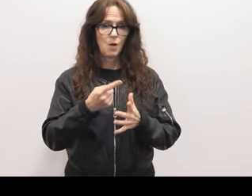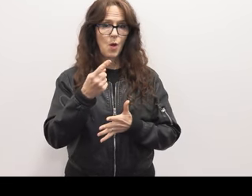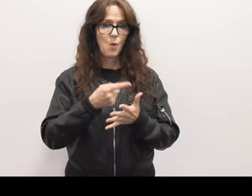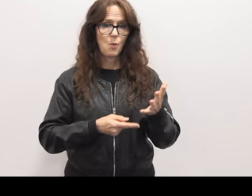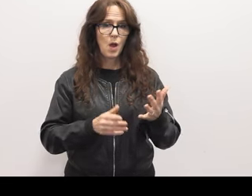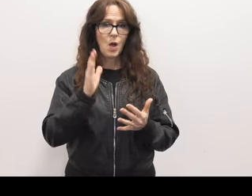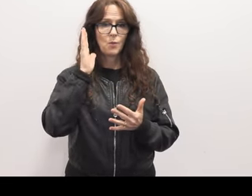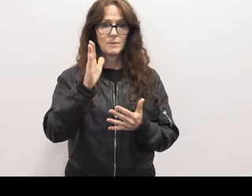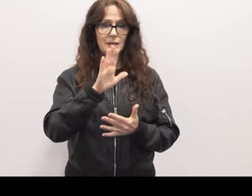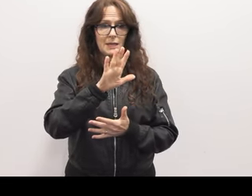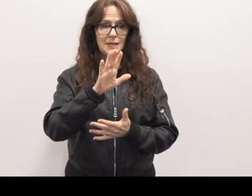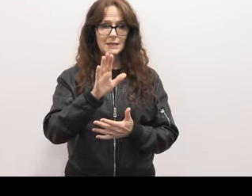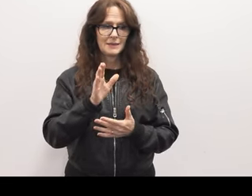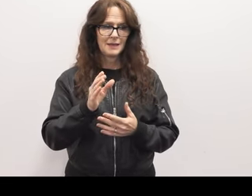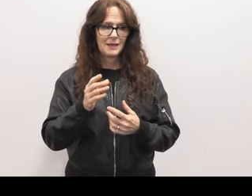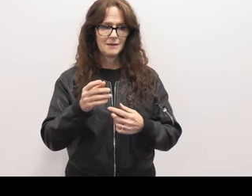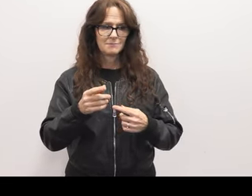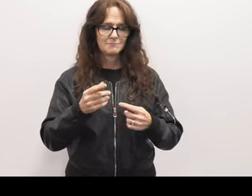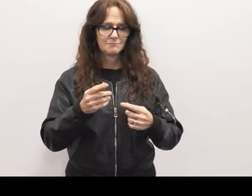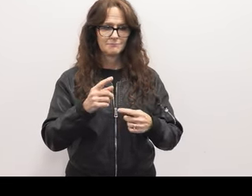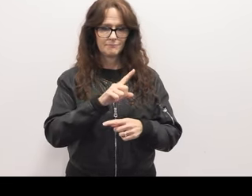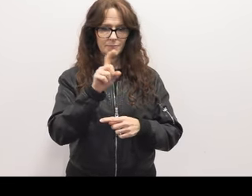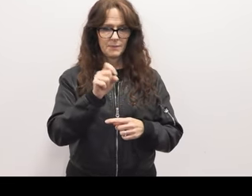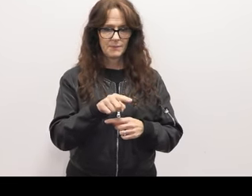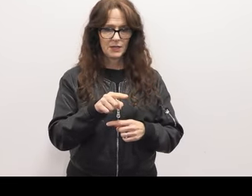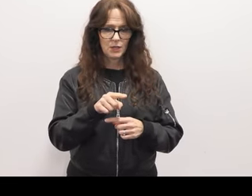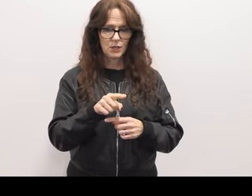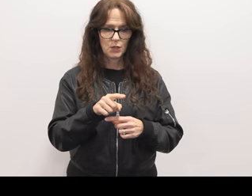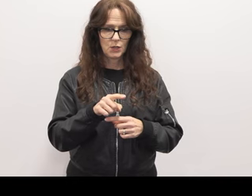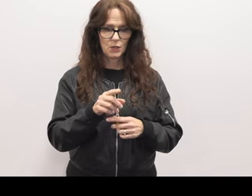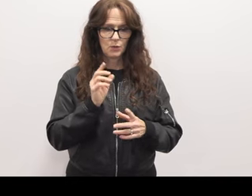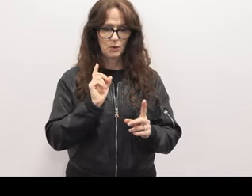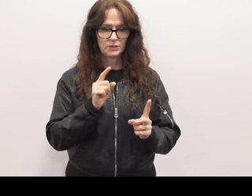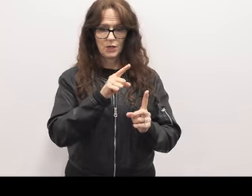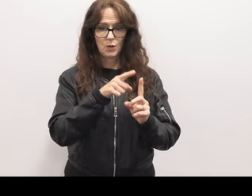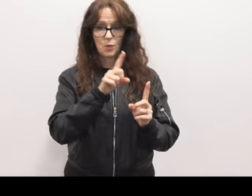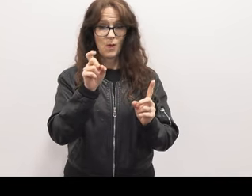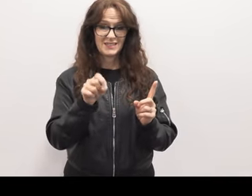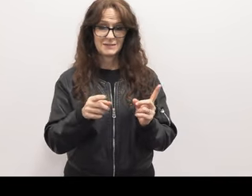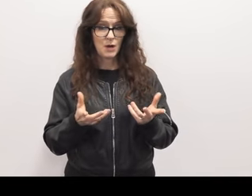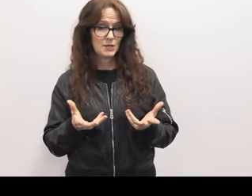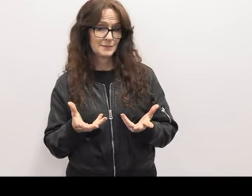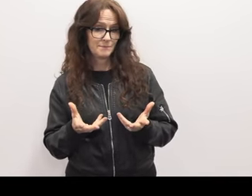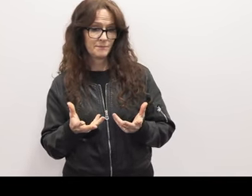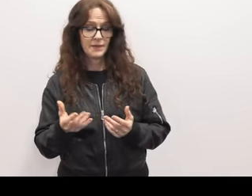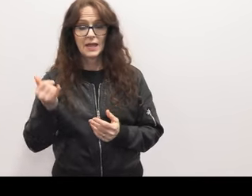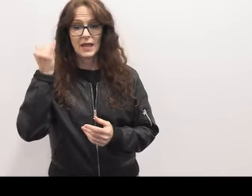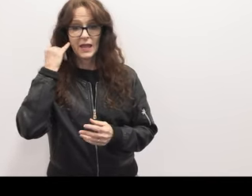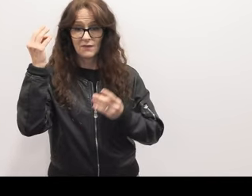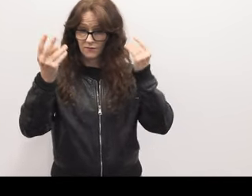And that is a question mark for us. So in the way that if you're thinking about goal one